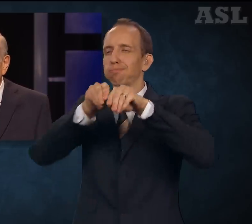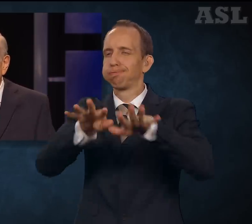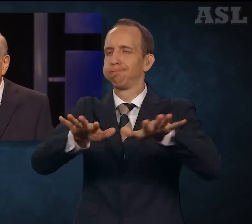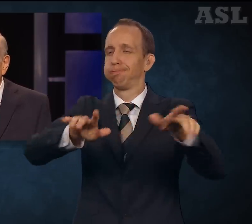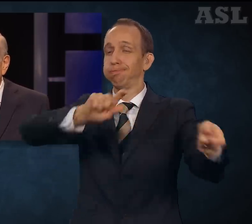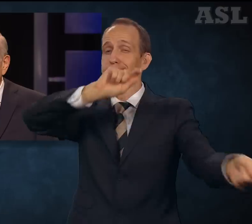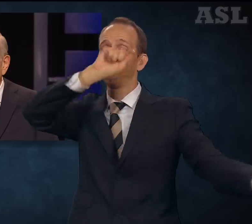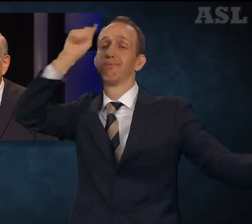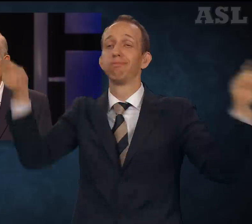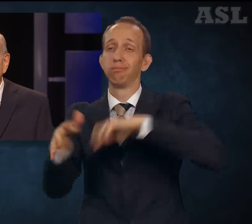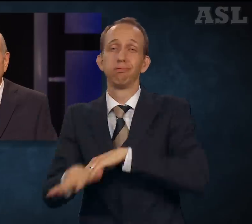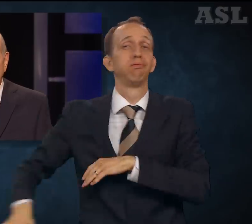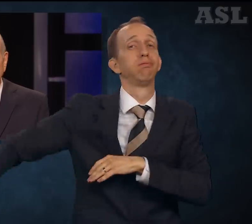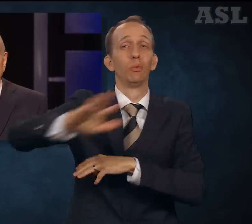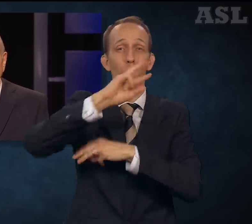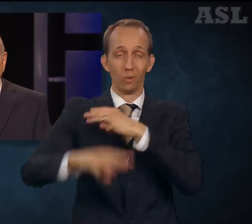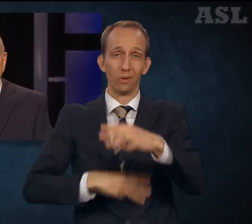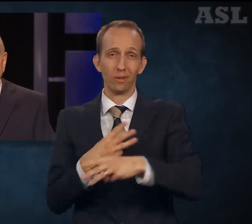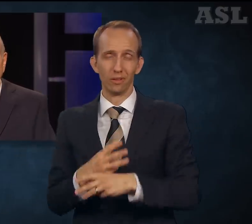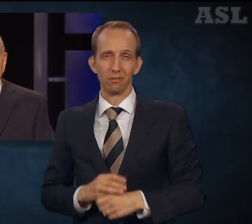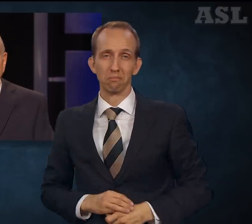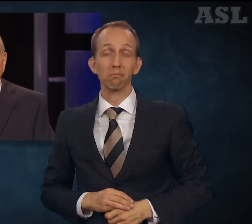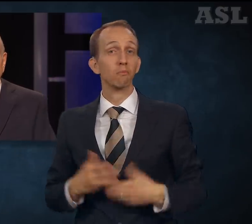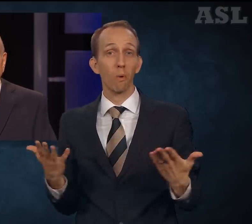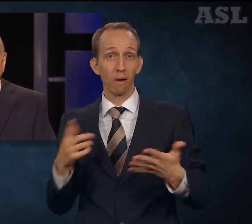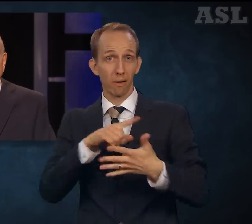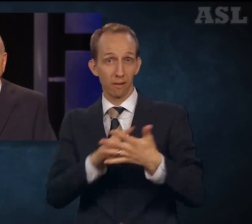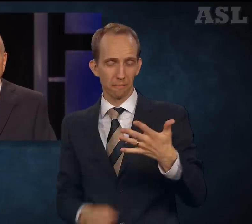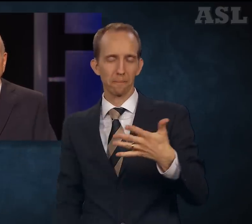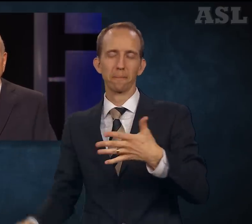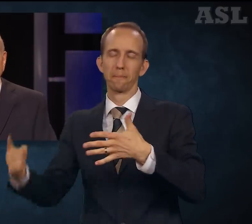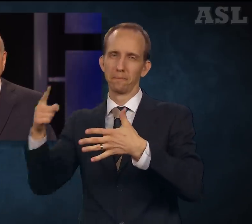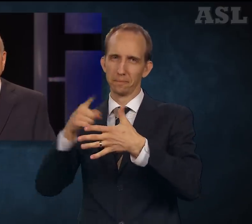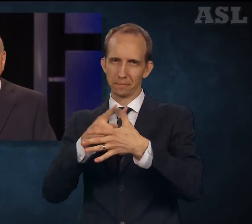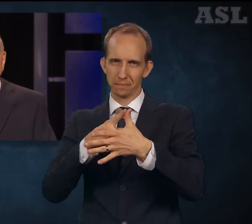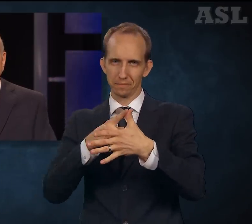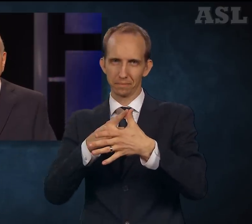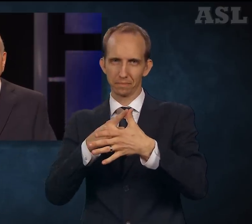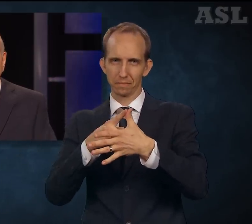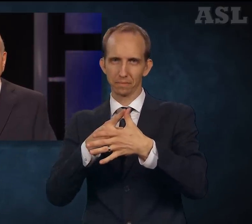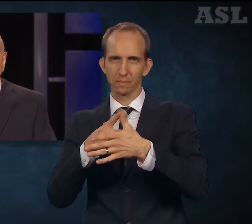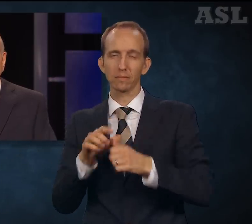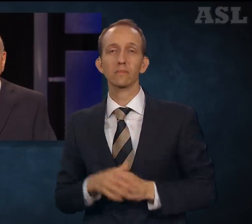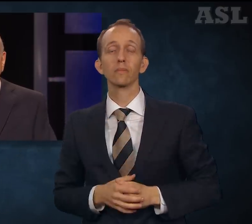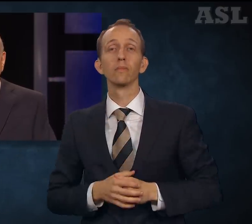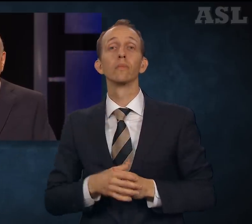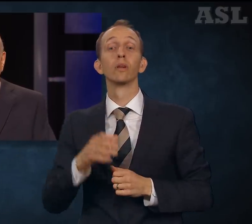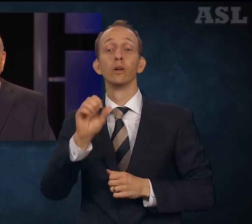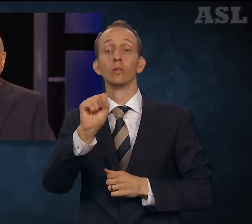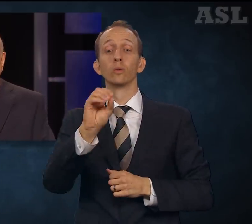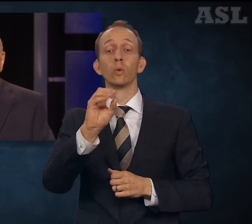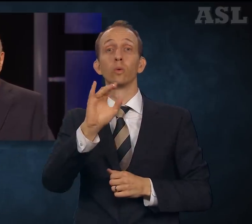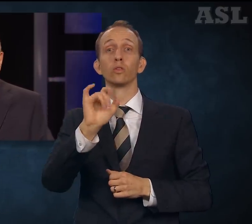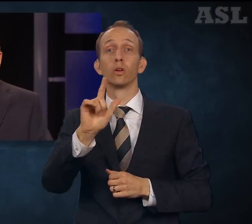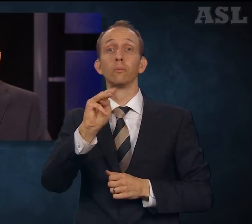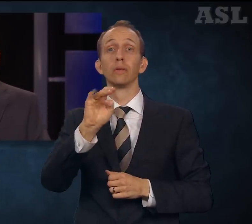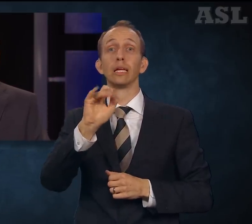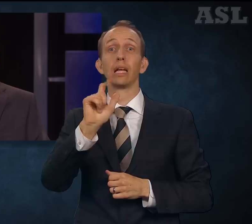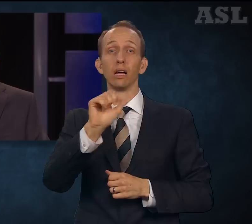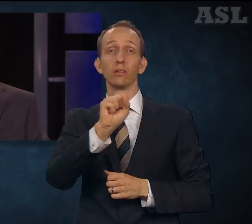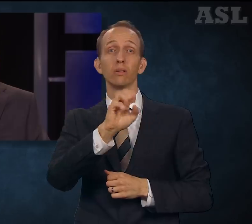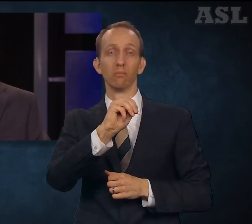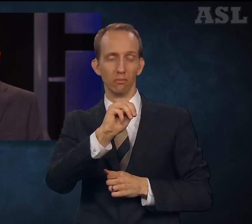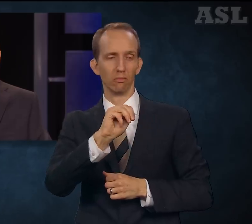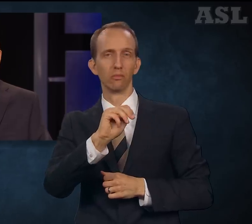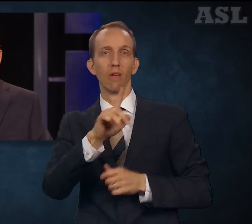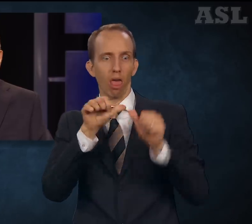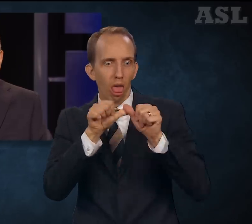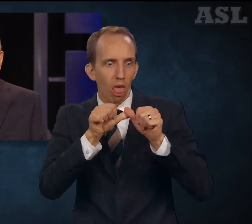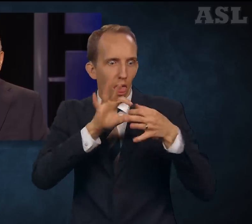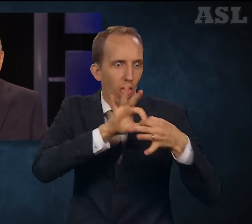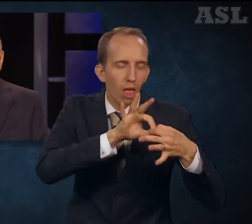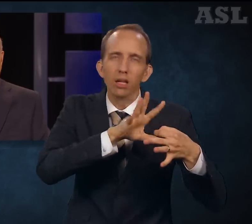YOU CHANGE THE WORLD: